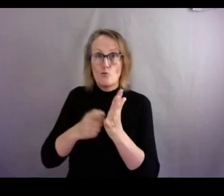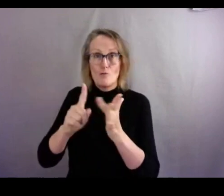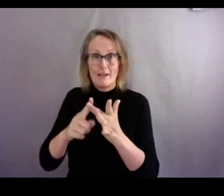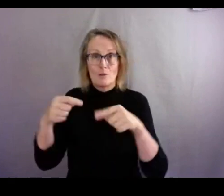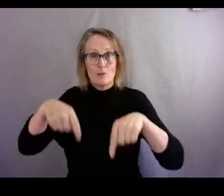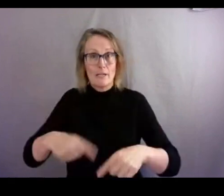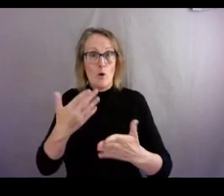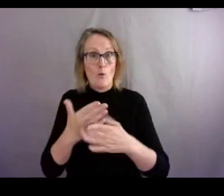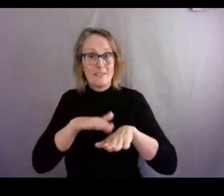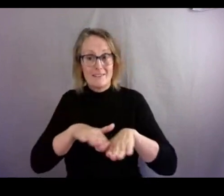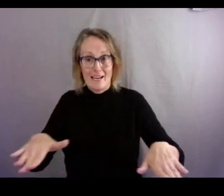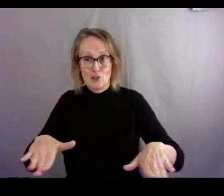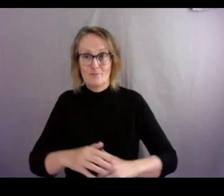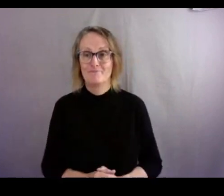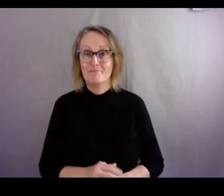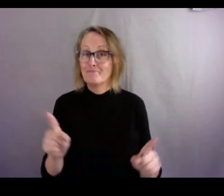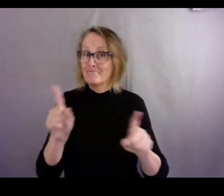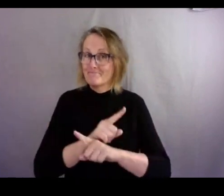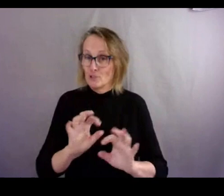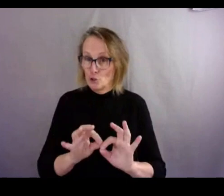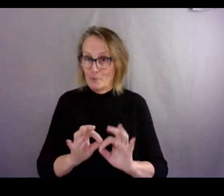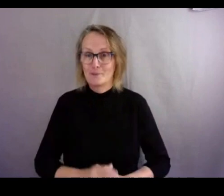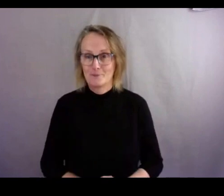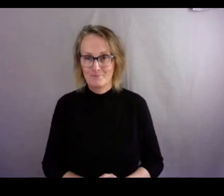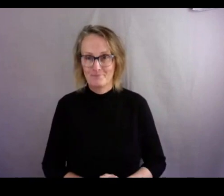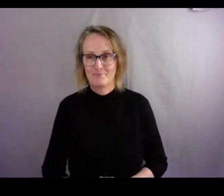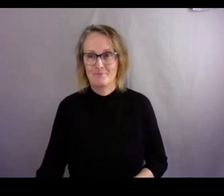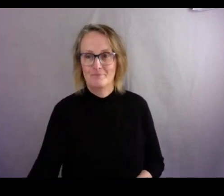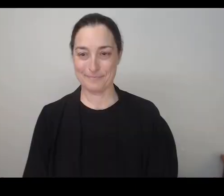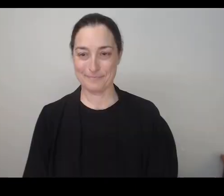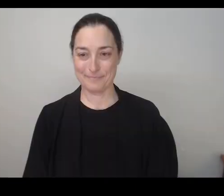Thank you, Henri. (audience applauds)